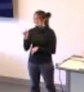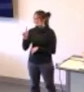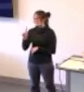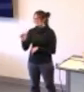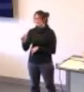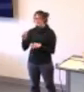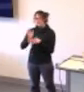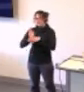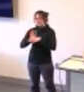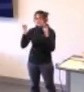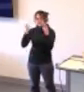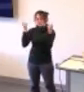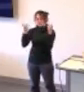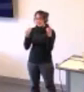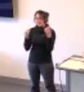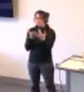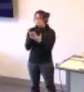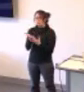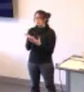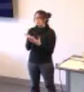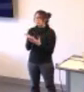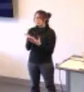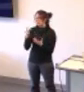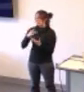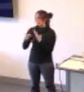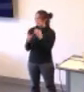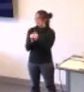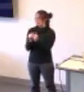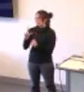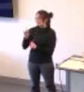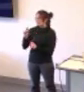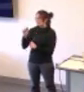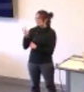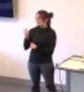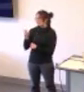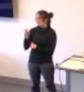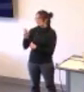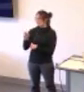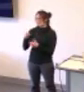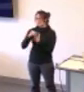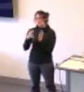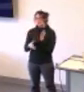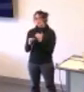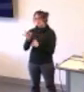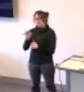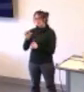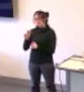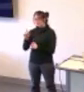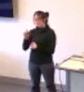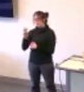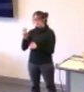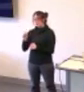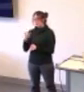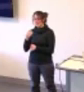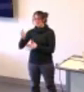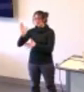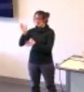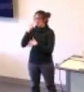We also do it through a program with Longmore student fellows. And we do it with talks like the one today.